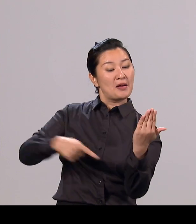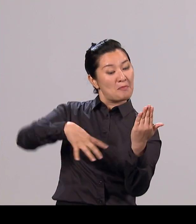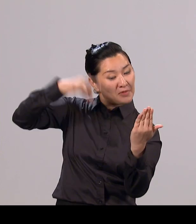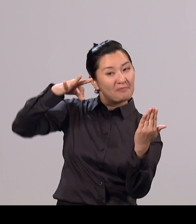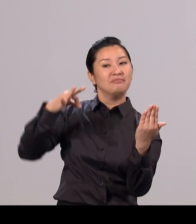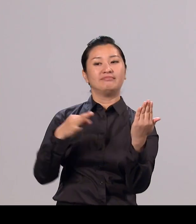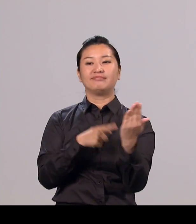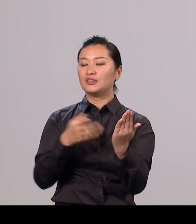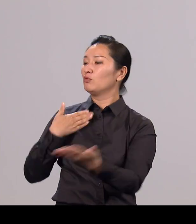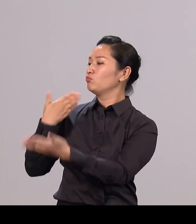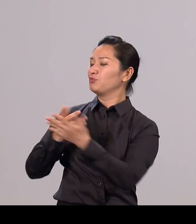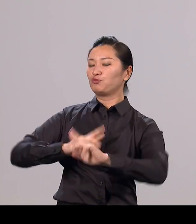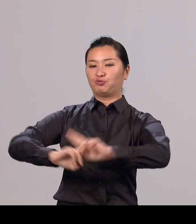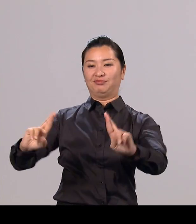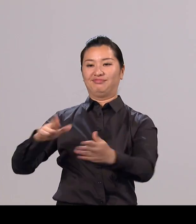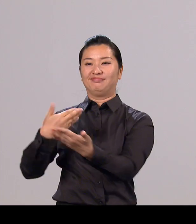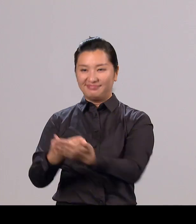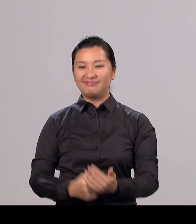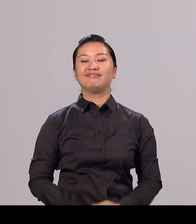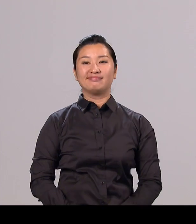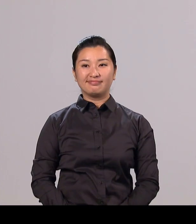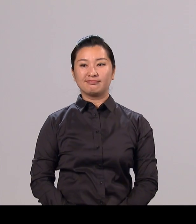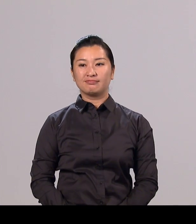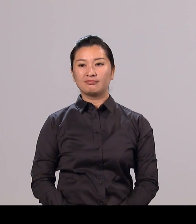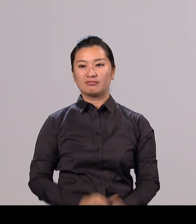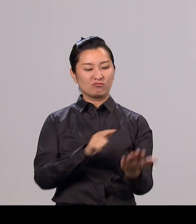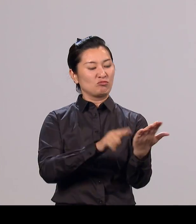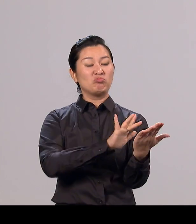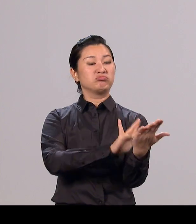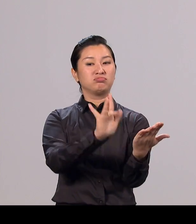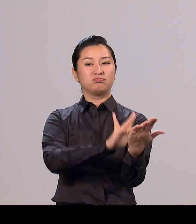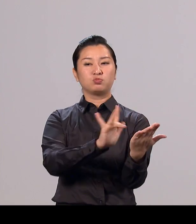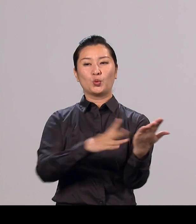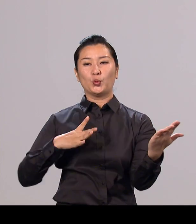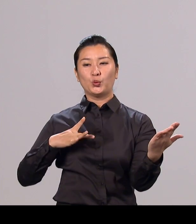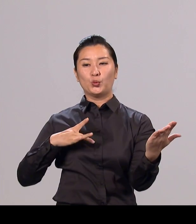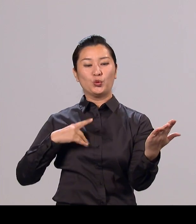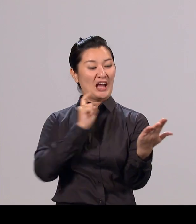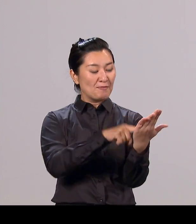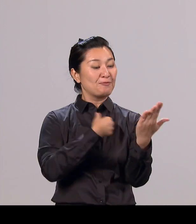You tap on the app again, you rate the driver, the driver rates you and you pay.